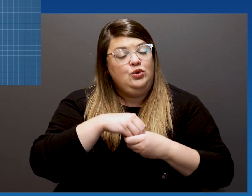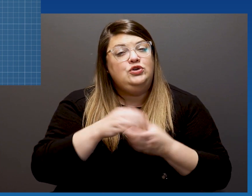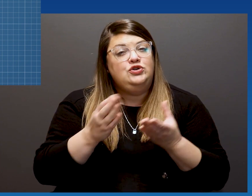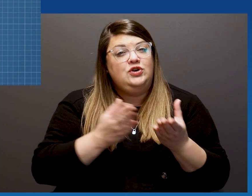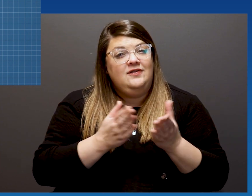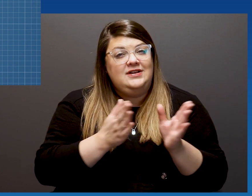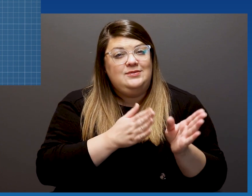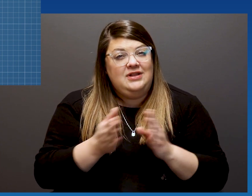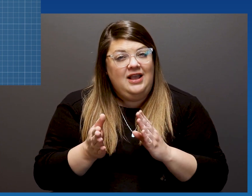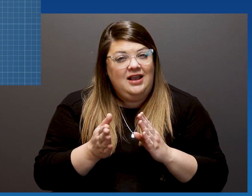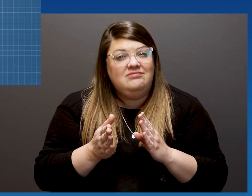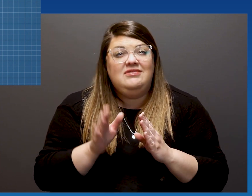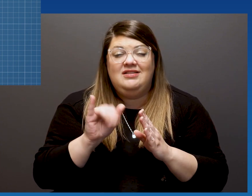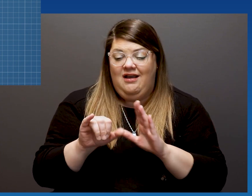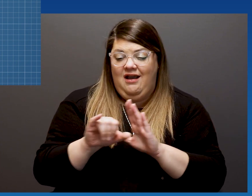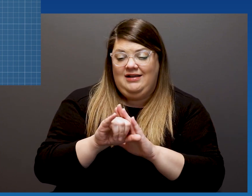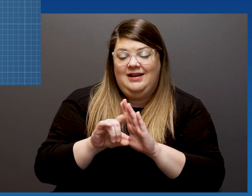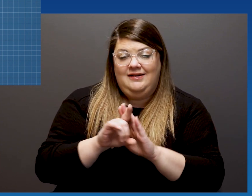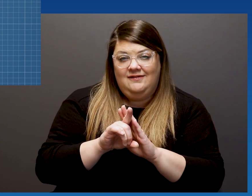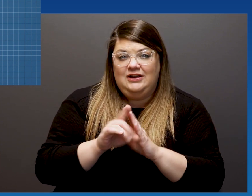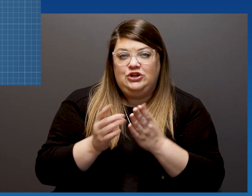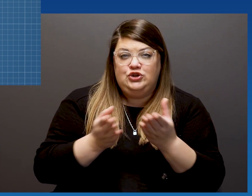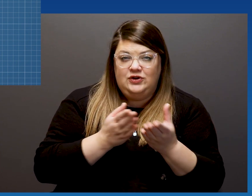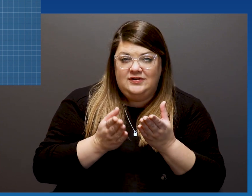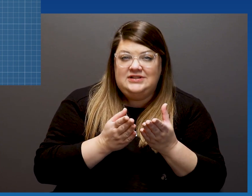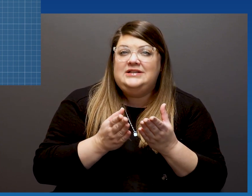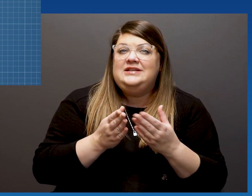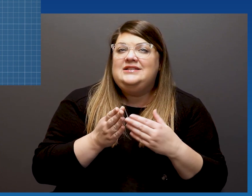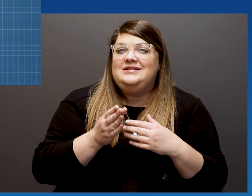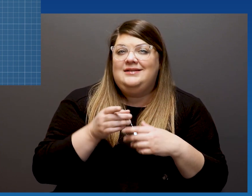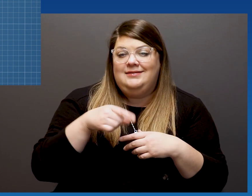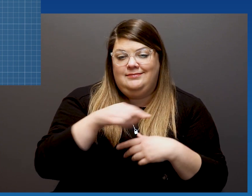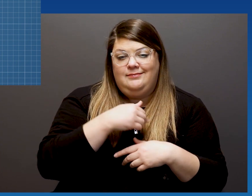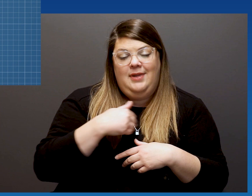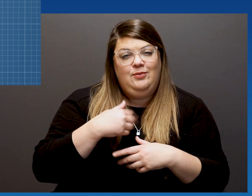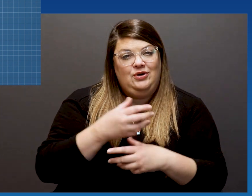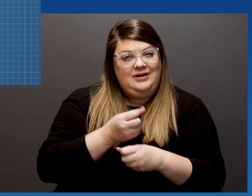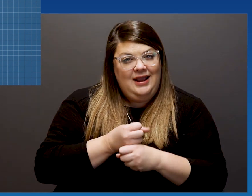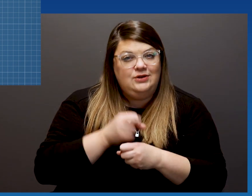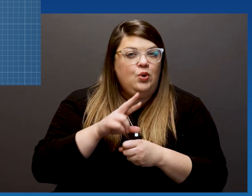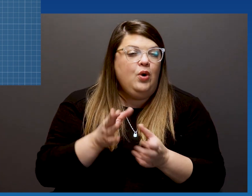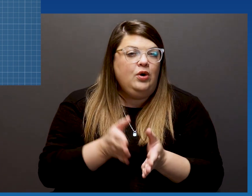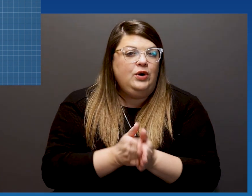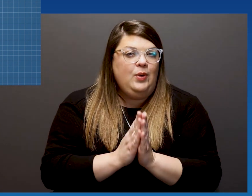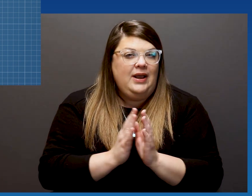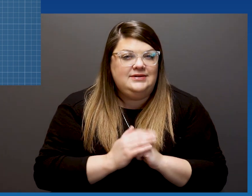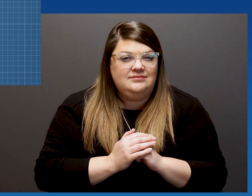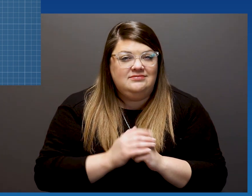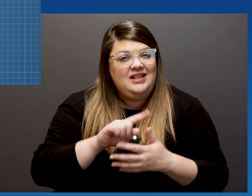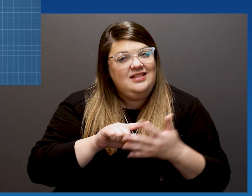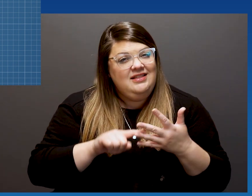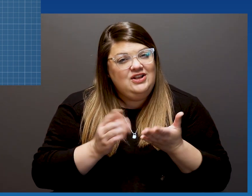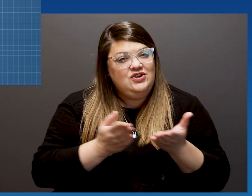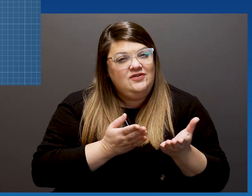The service plan identifies the services the member gets or requests. These services can be through DDD